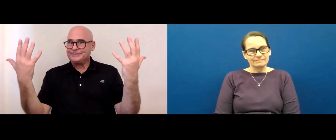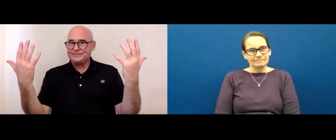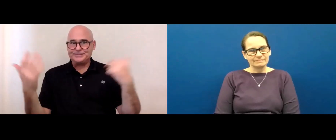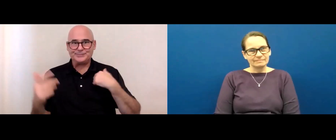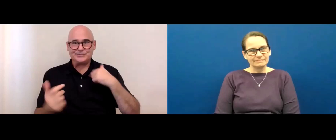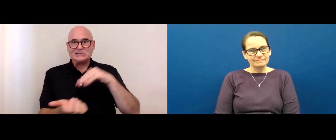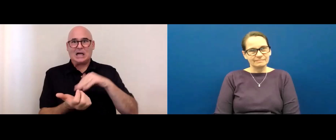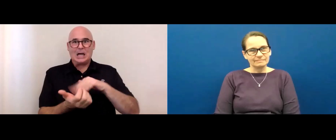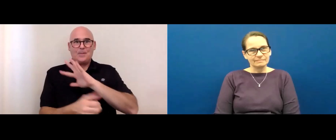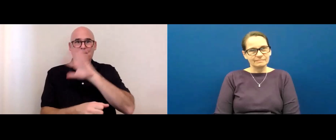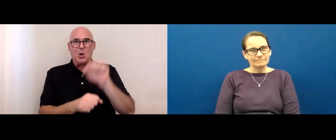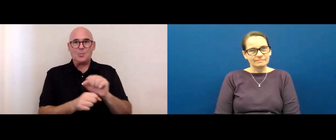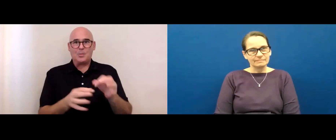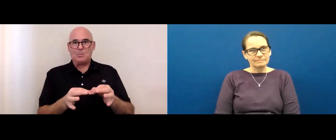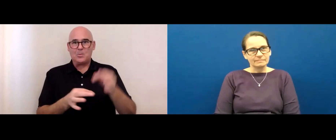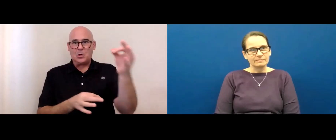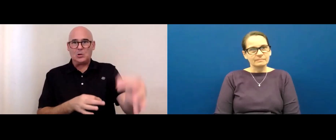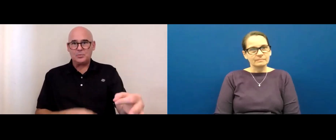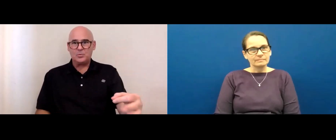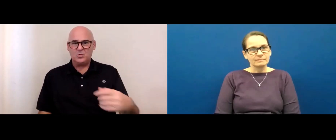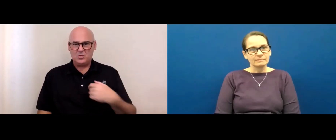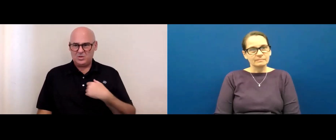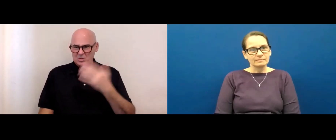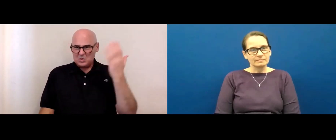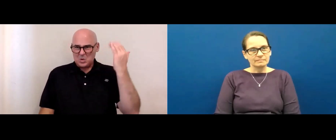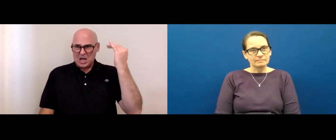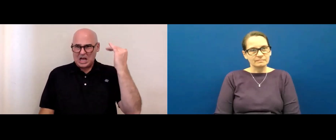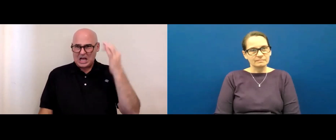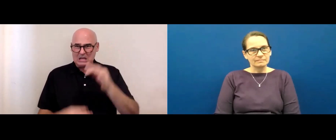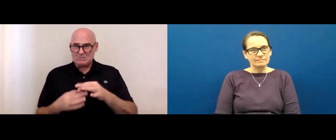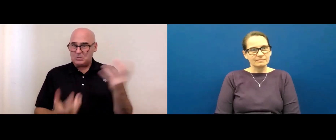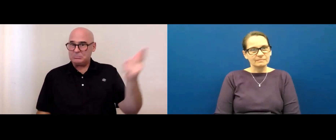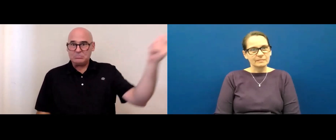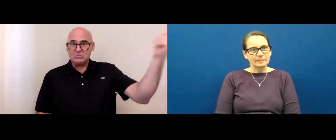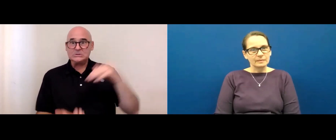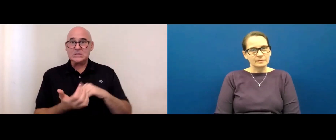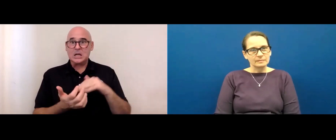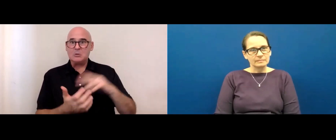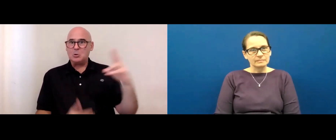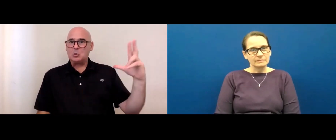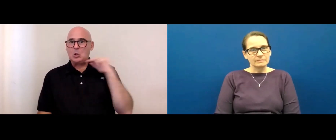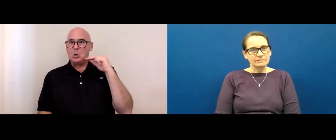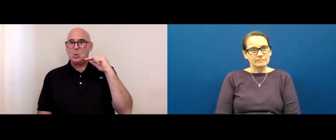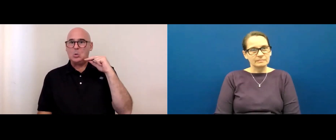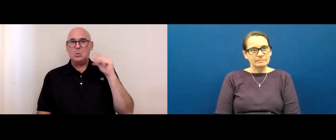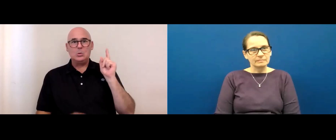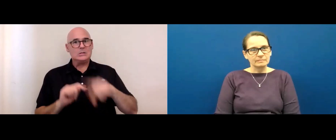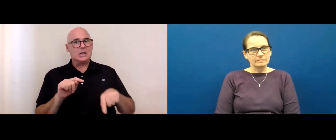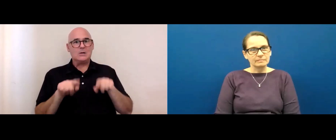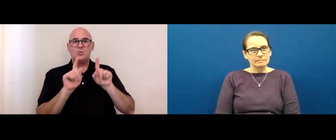my father said to me my doctor's appointment was postponed and I said why said the doctor said no